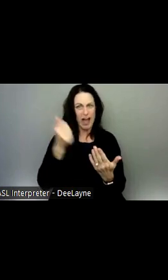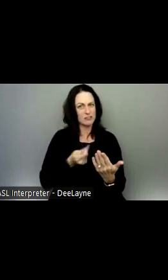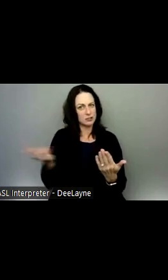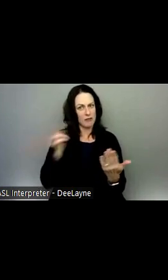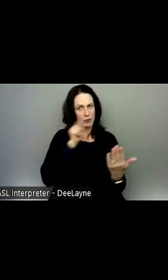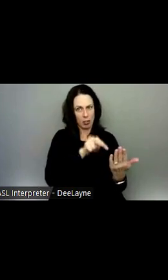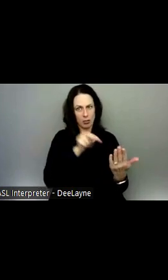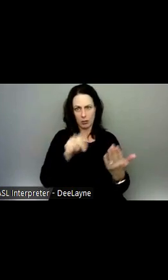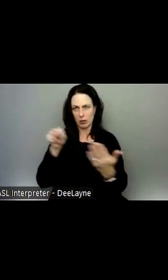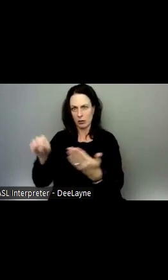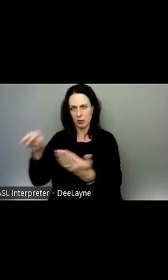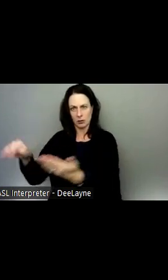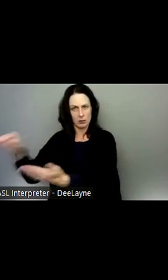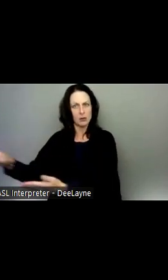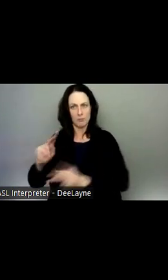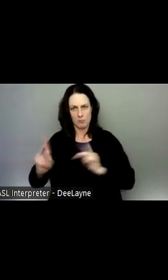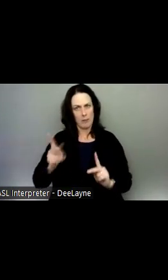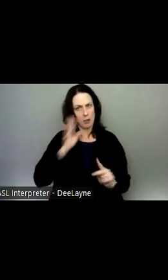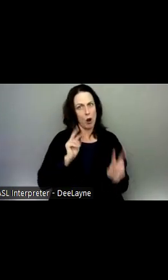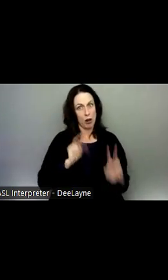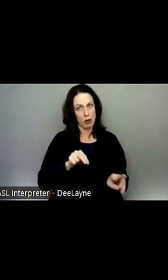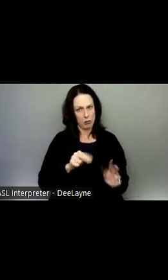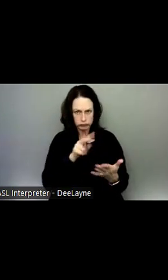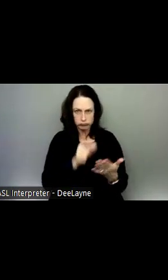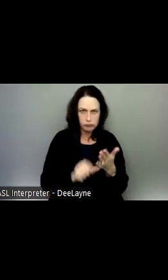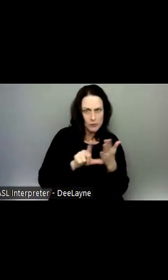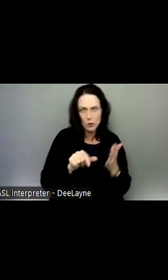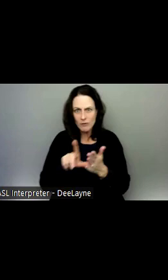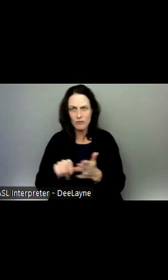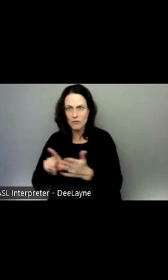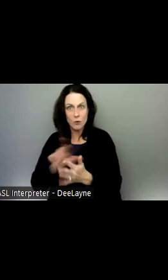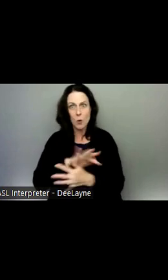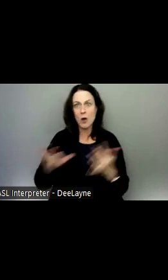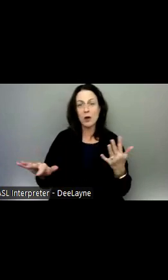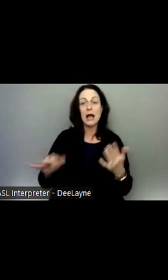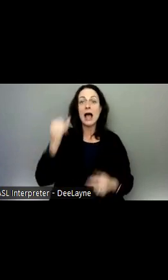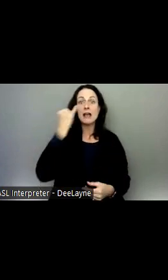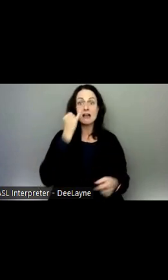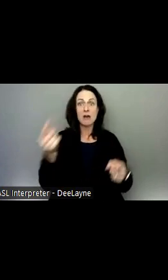that will go over that proposal. We always avoid a conflict of interest